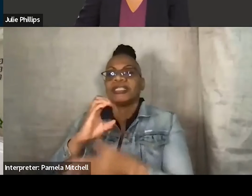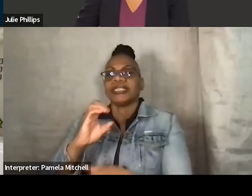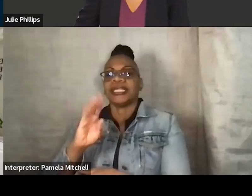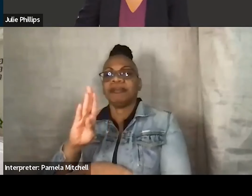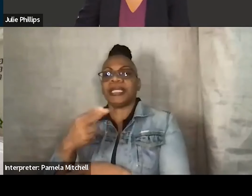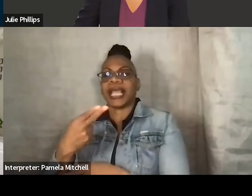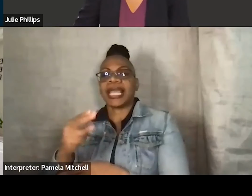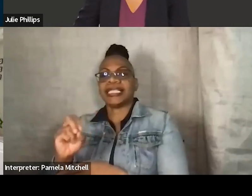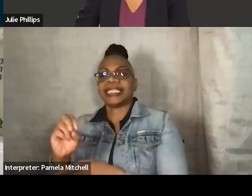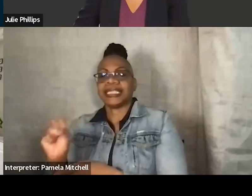If you can answer.